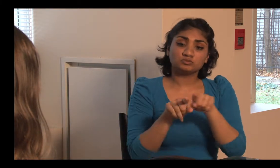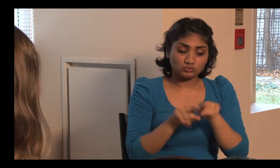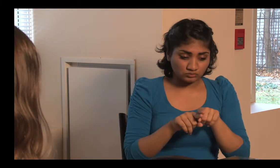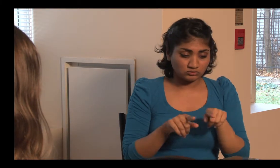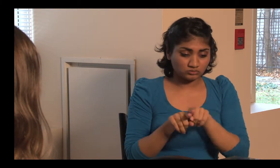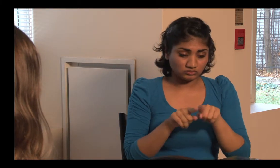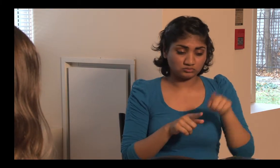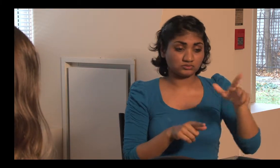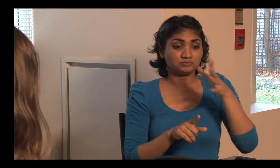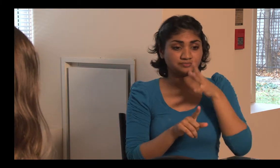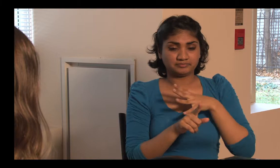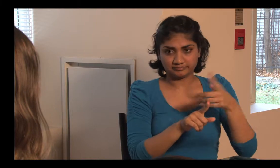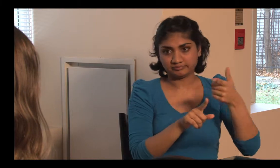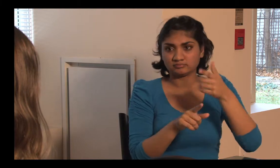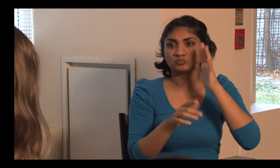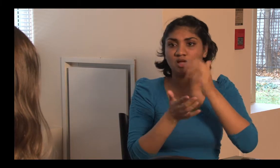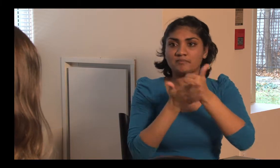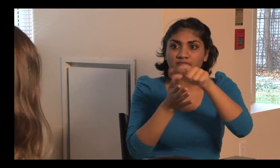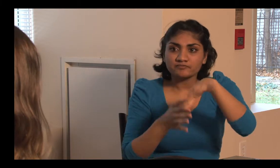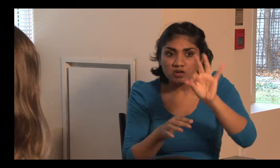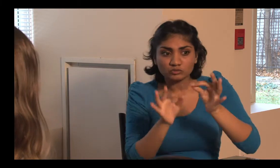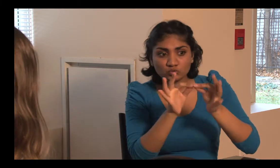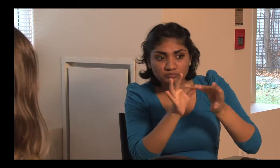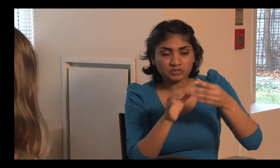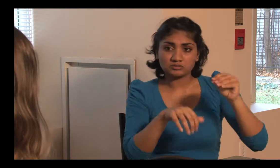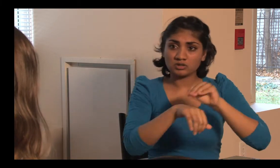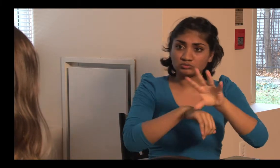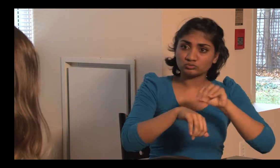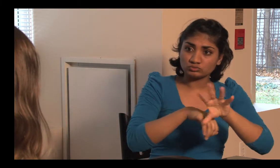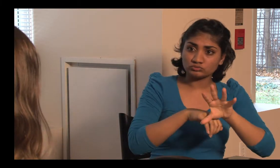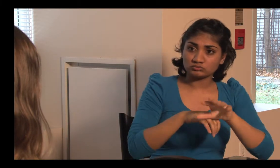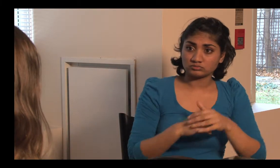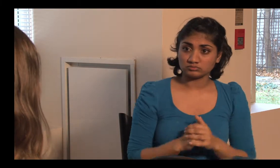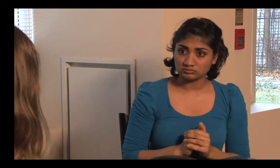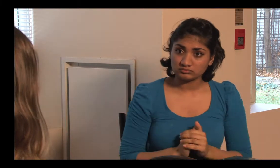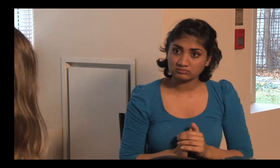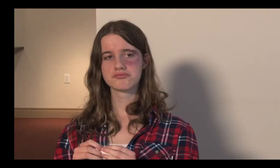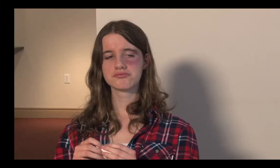and how to prepare for court. She will also help you find interpreters and counselling.